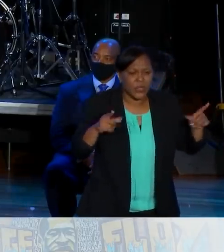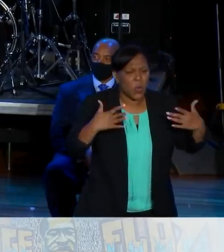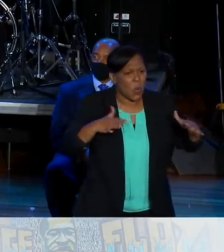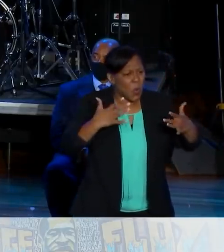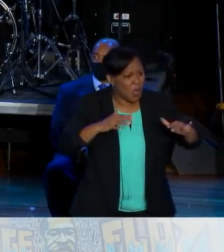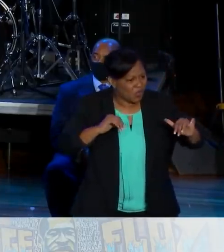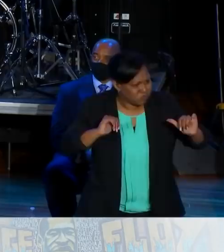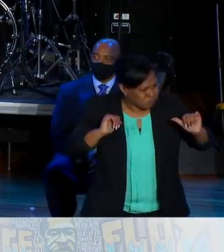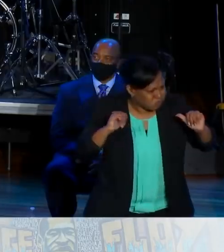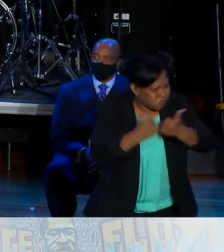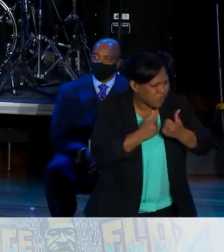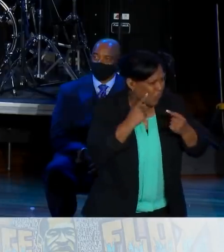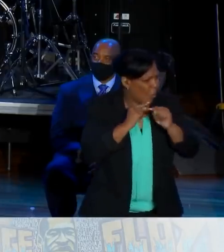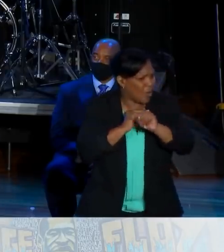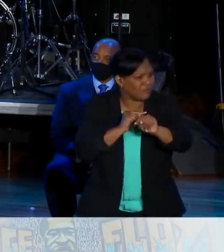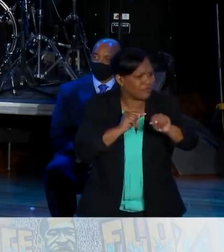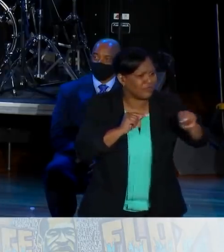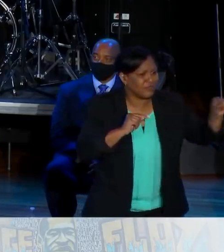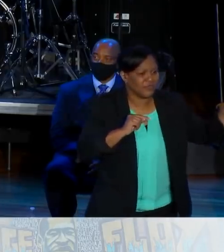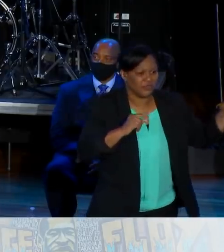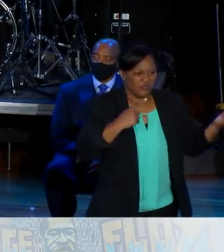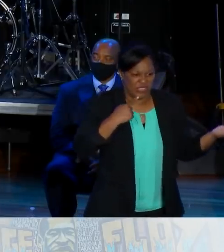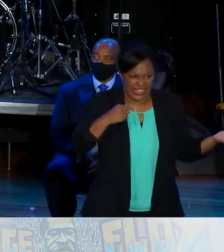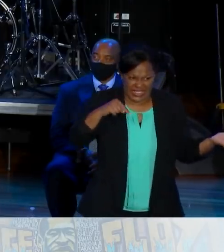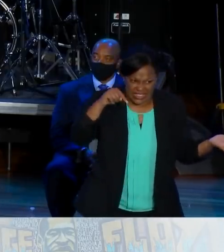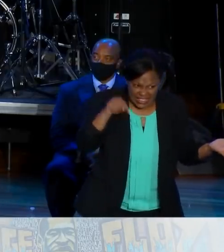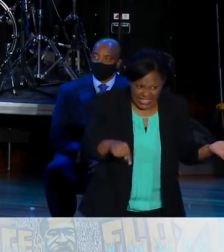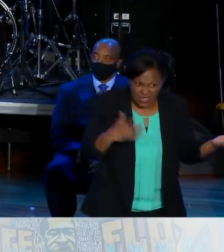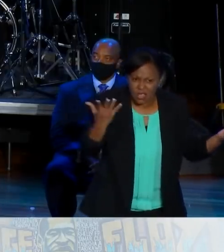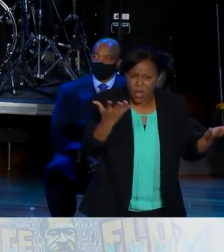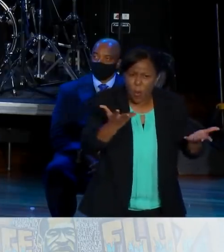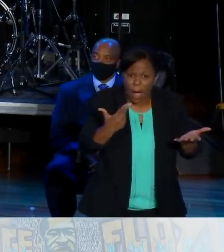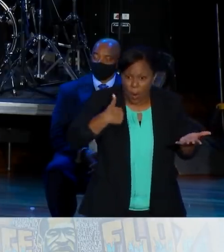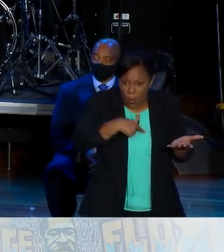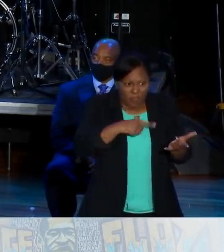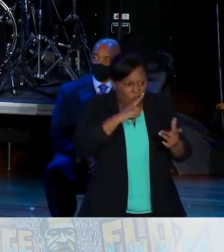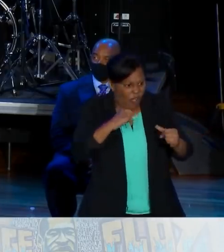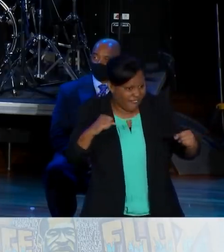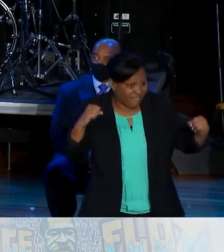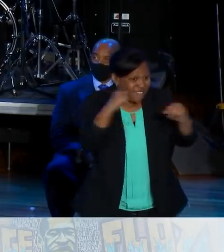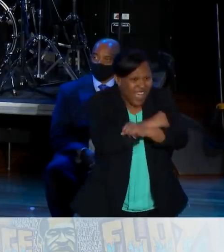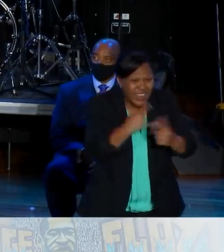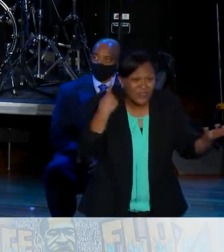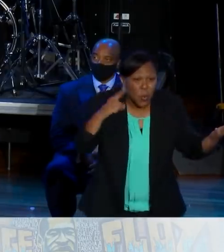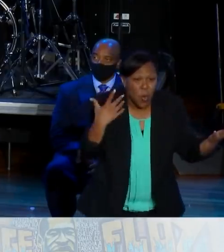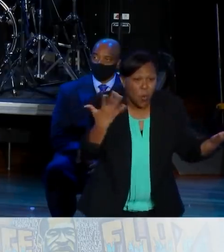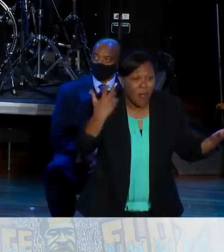DRAWING ITS FIRST BREATH AS AN AMERICAN. NOW, JUSTICE MARSHAL SAID REVEREND JACKSON, I KNOW THAT'S